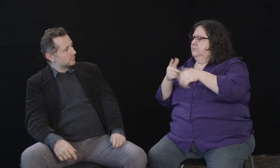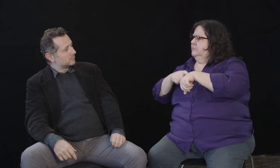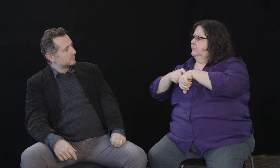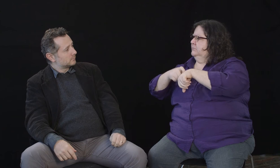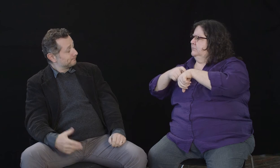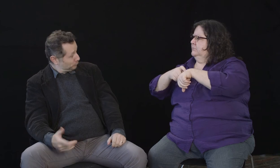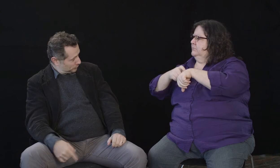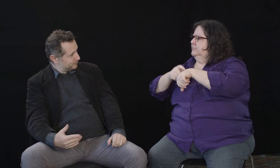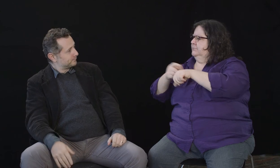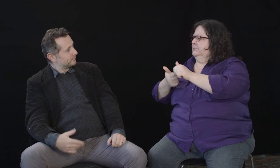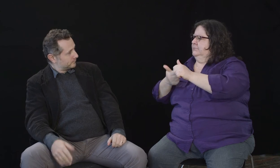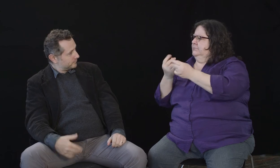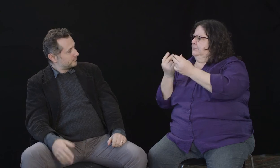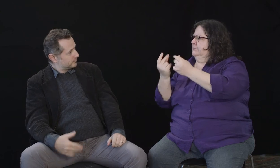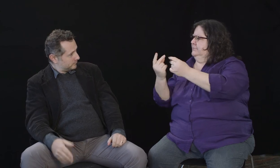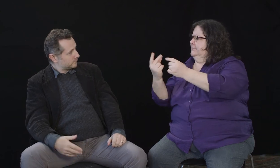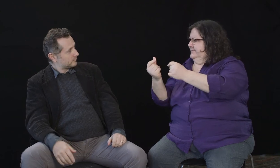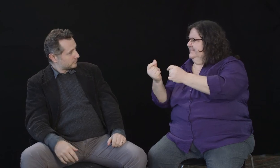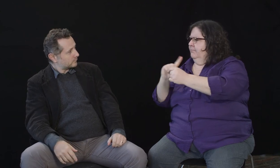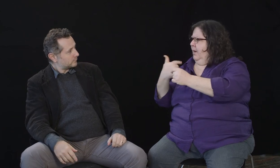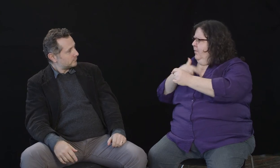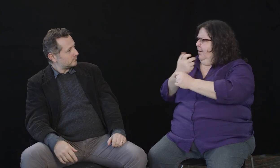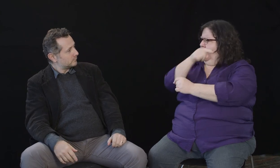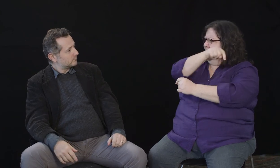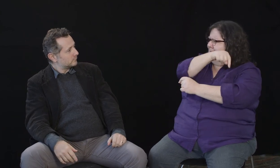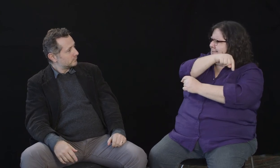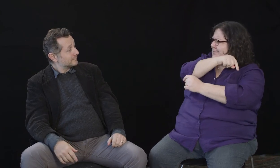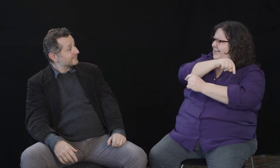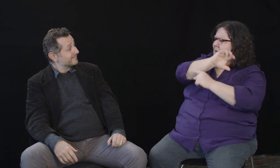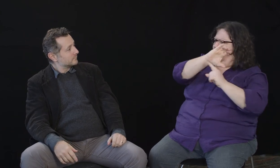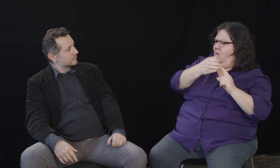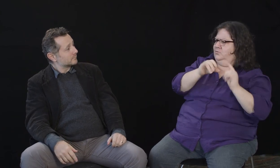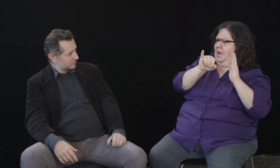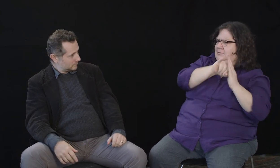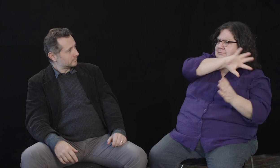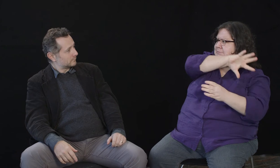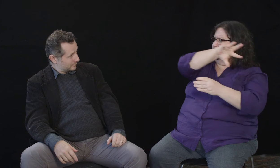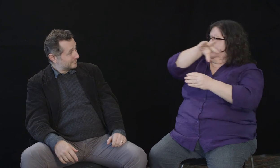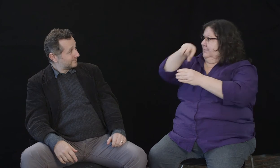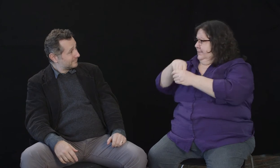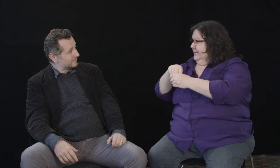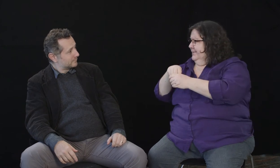delivered fast without pausing. Yet we also need to accommodate identity and culture.